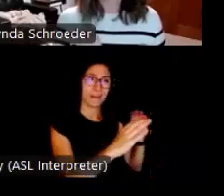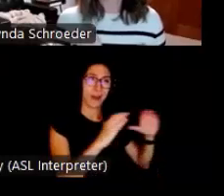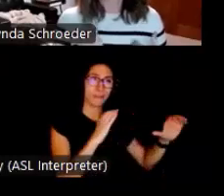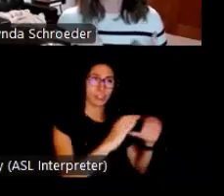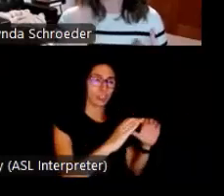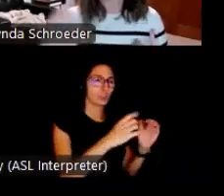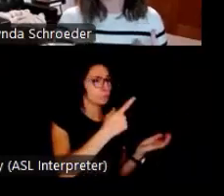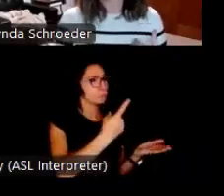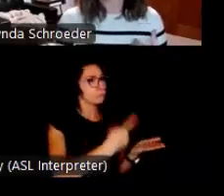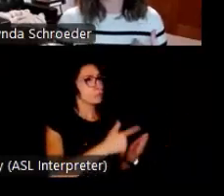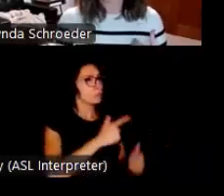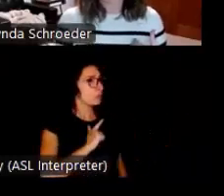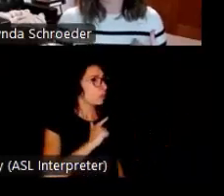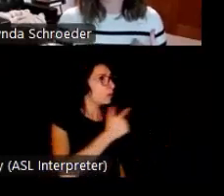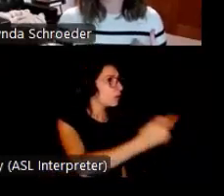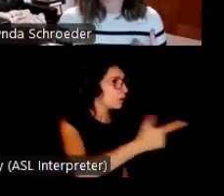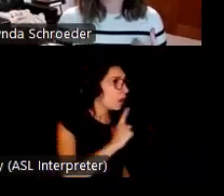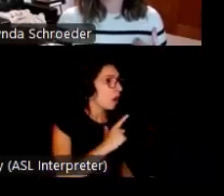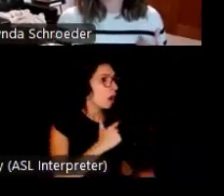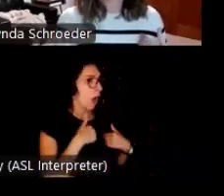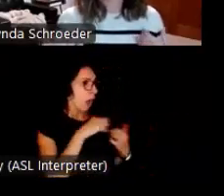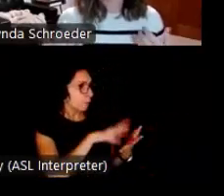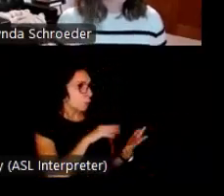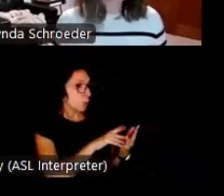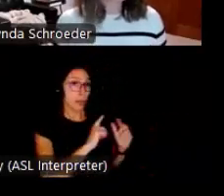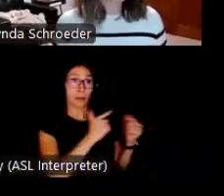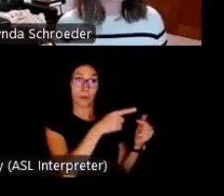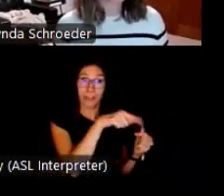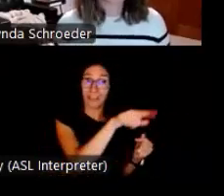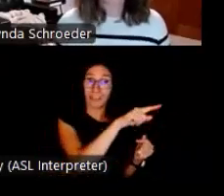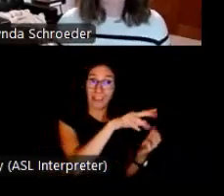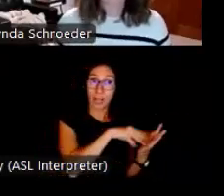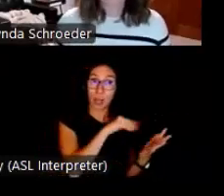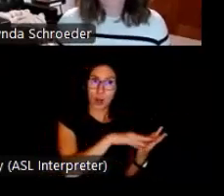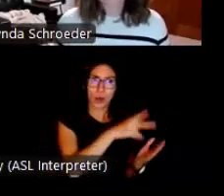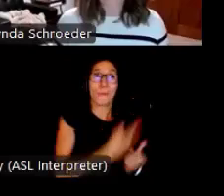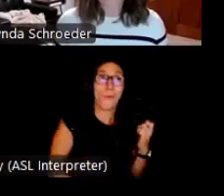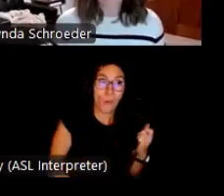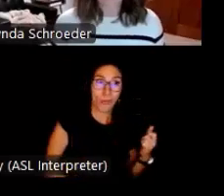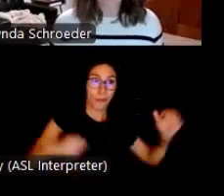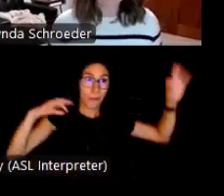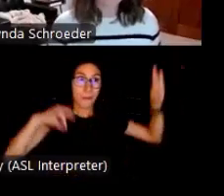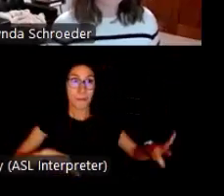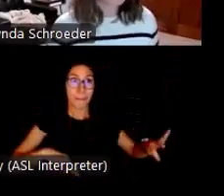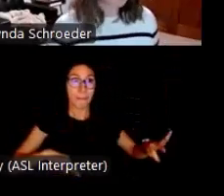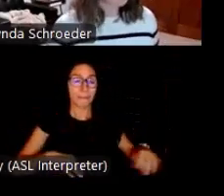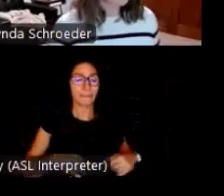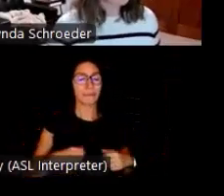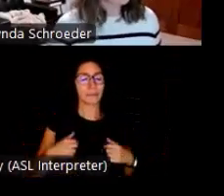as much as they're learning from you. So when I develop a communication plan at the beginning of a research project,